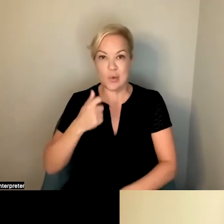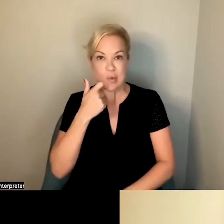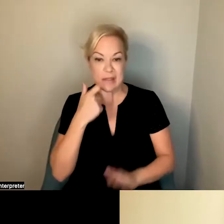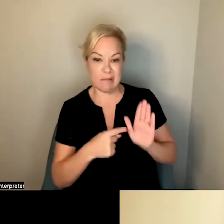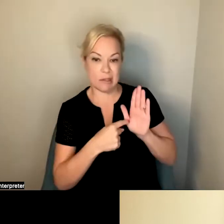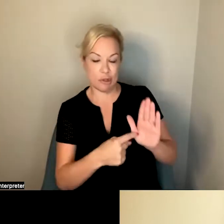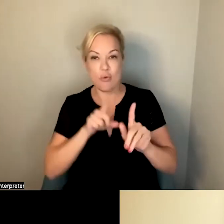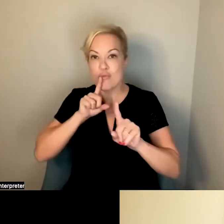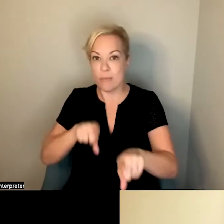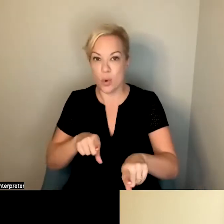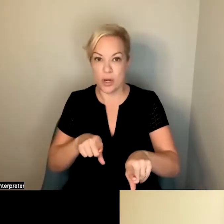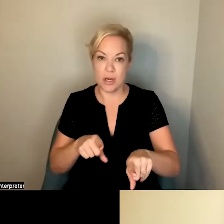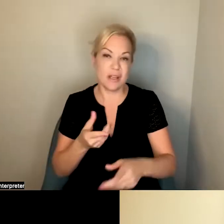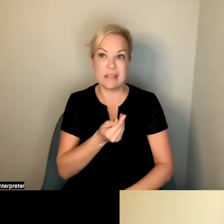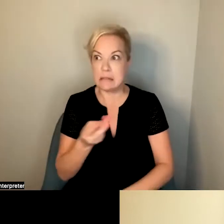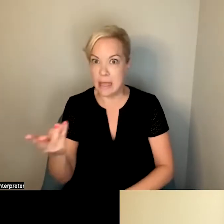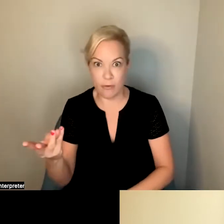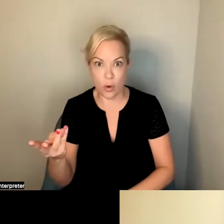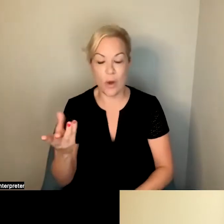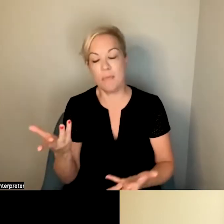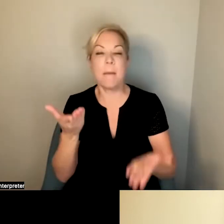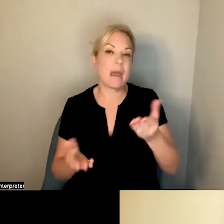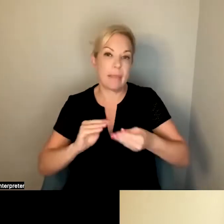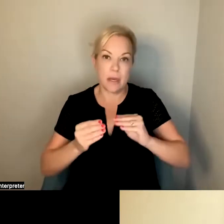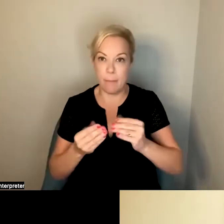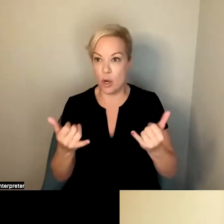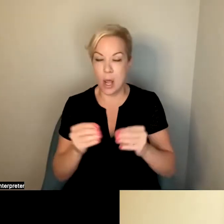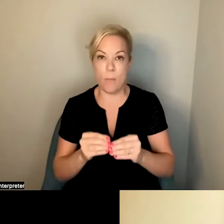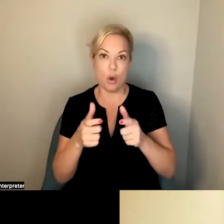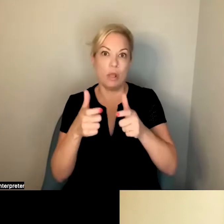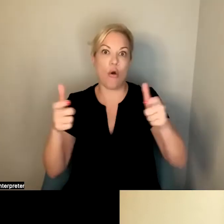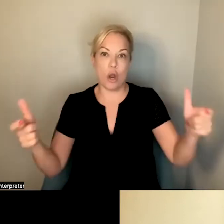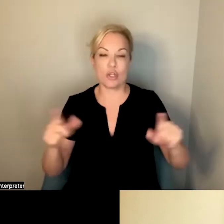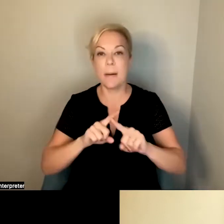museums, I'm not sure, that number may be larger by now, have created collective